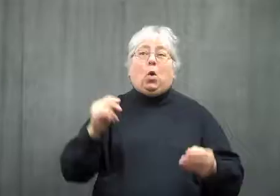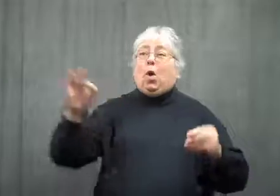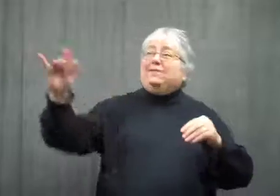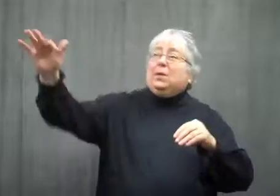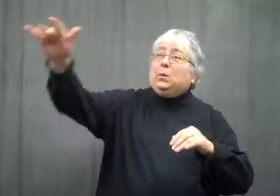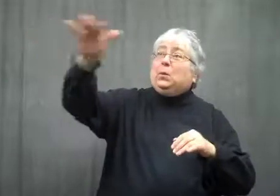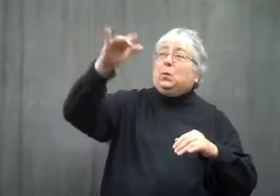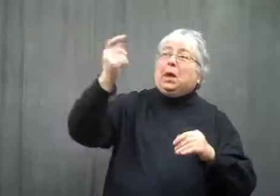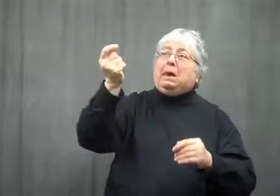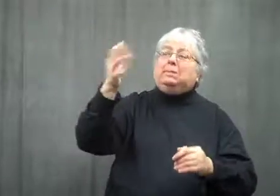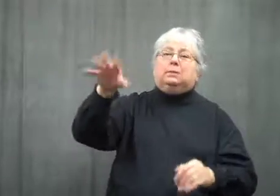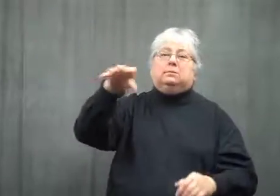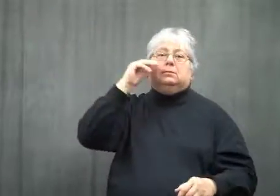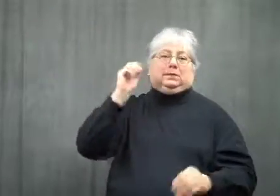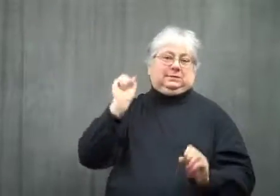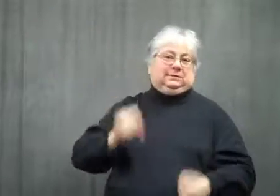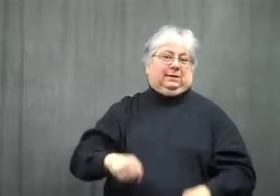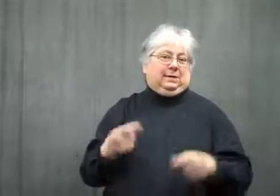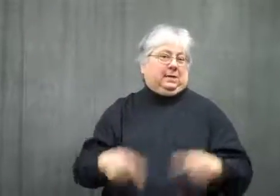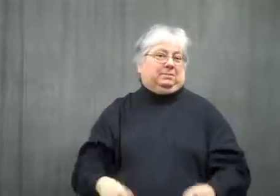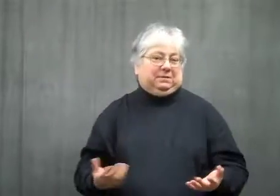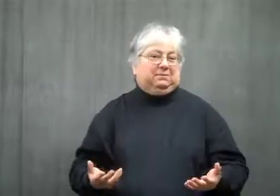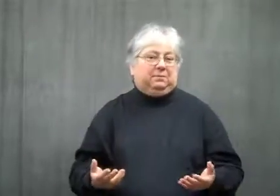It might even be inhaled if it is in the air.